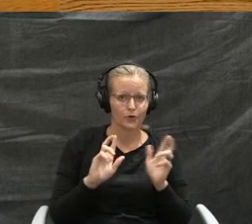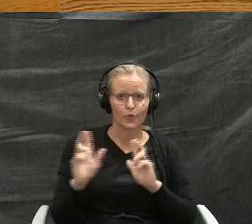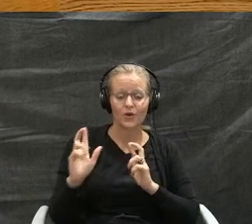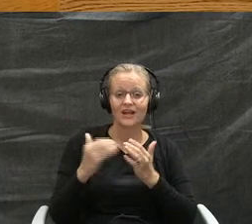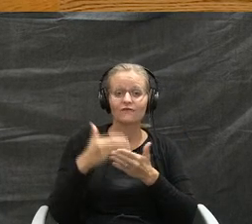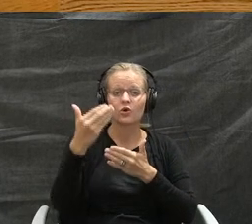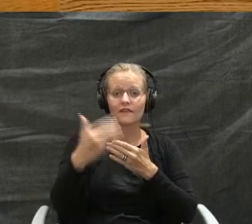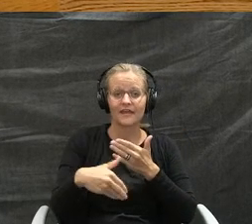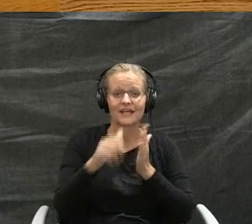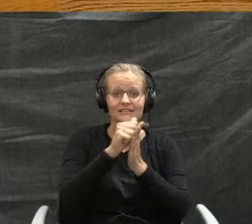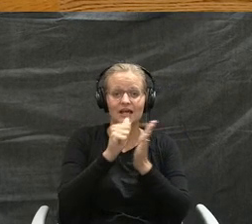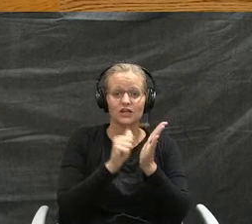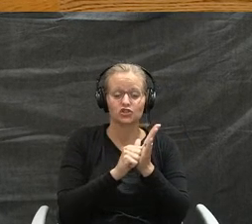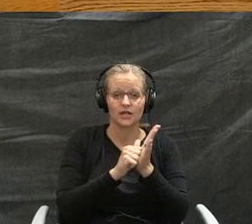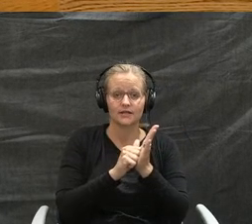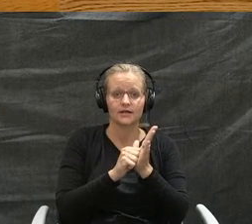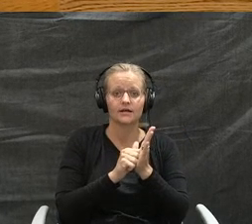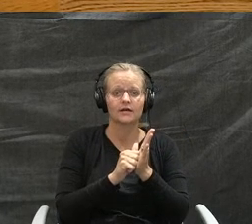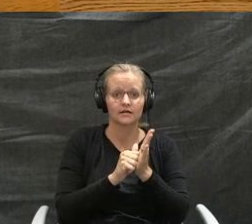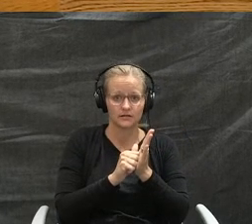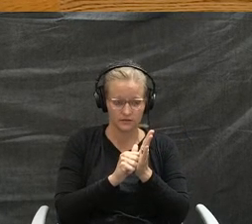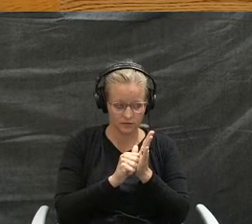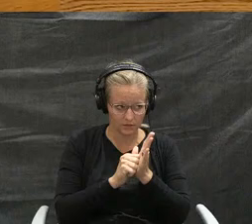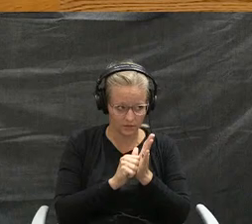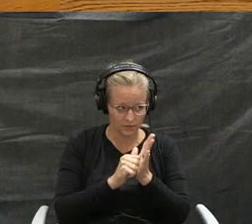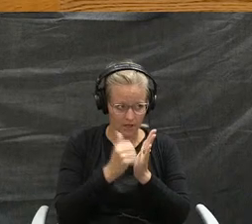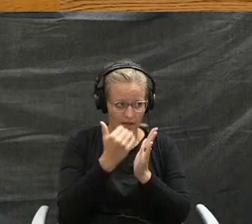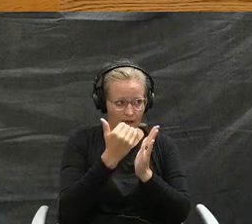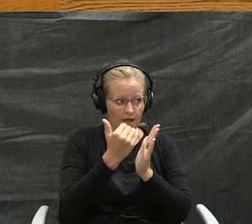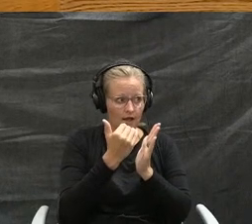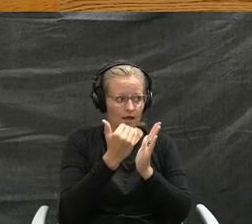which is the discussion on options impossible decision. Doctor Peterson